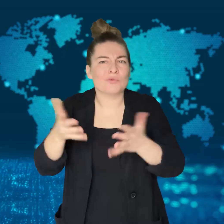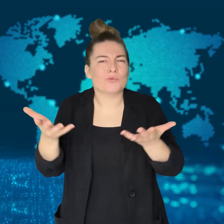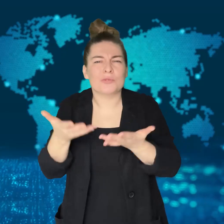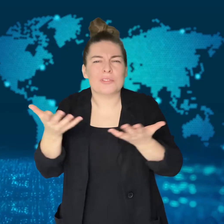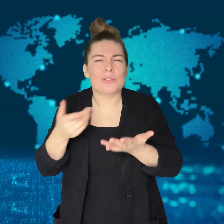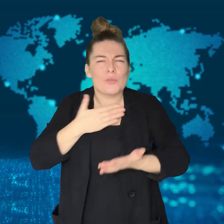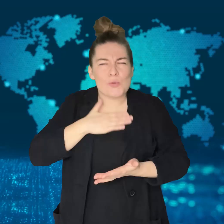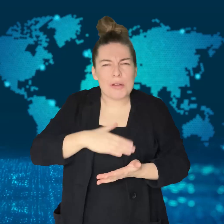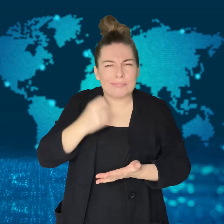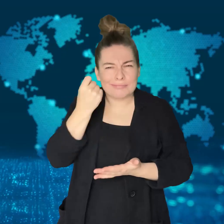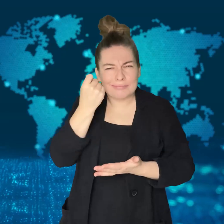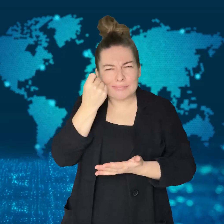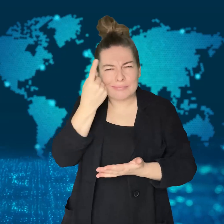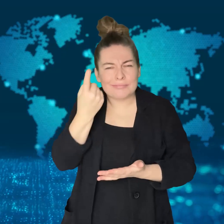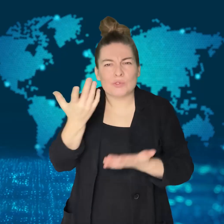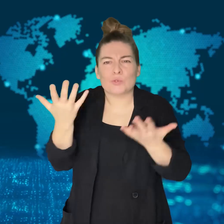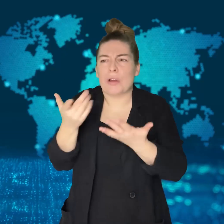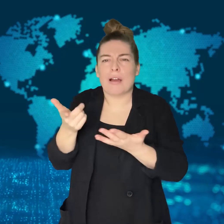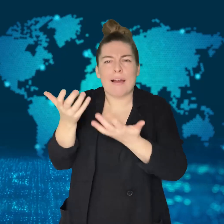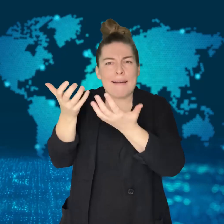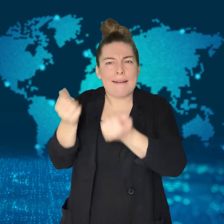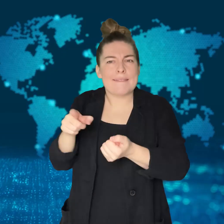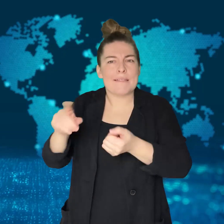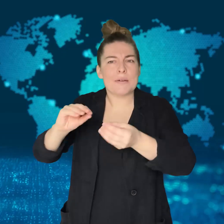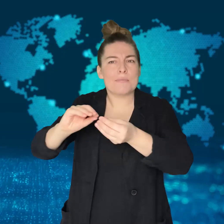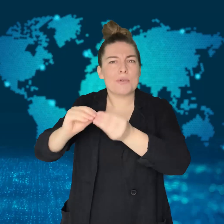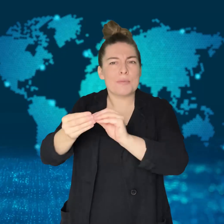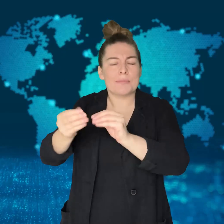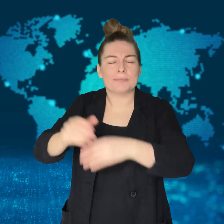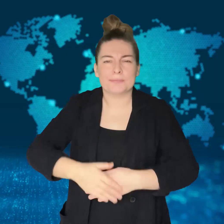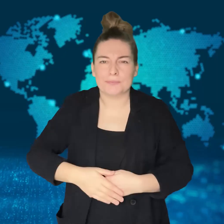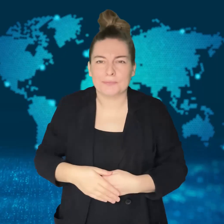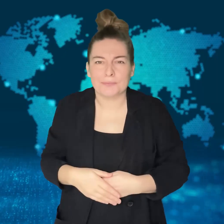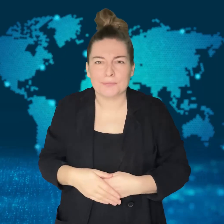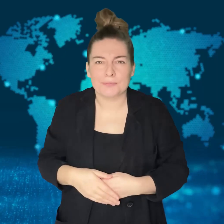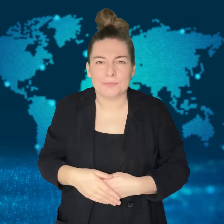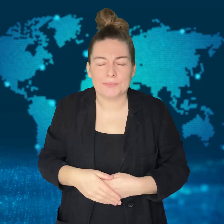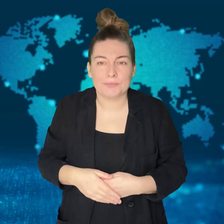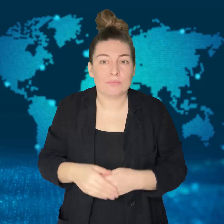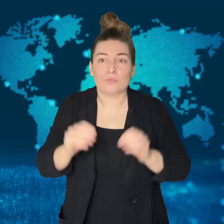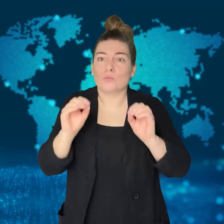are not speculating on her motive